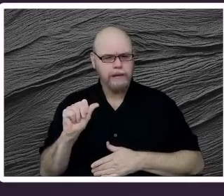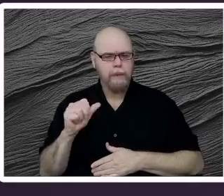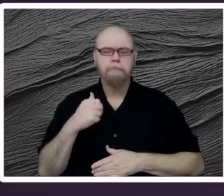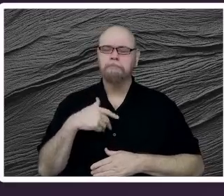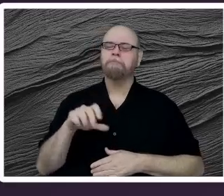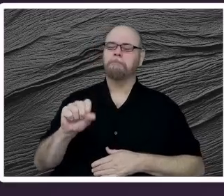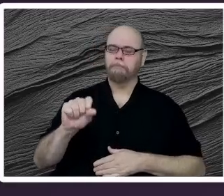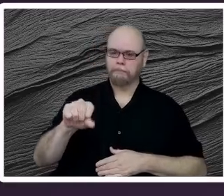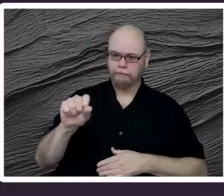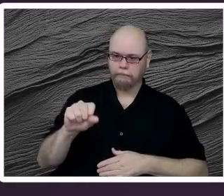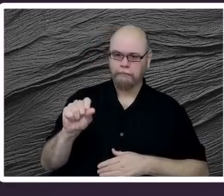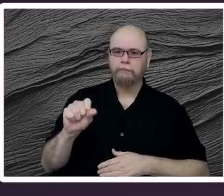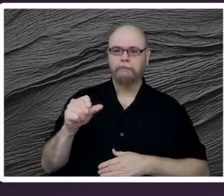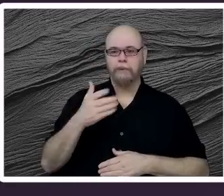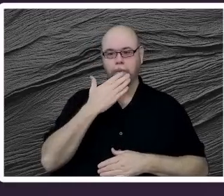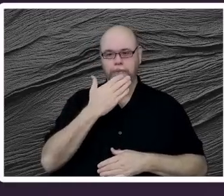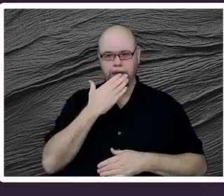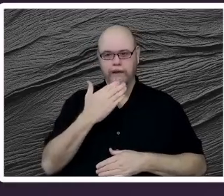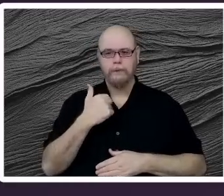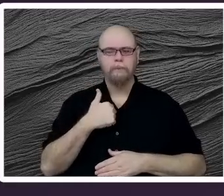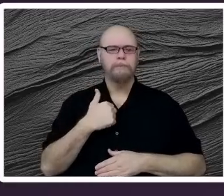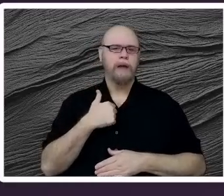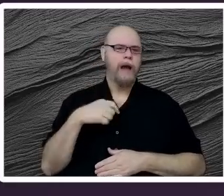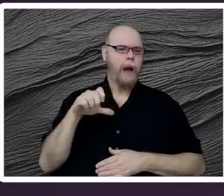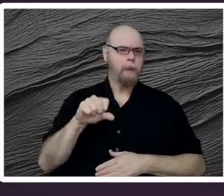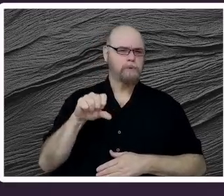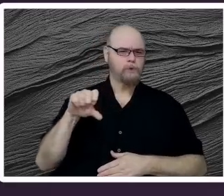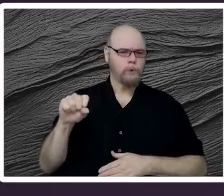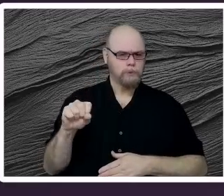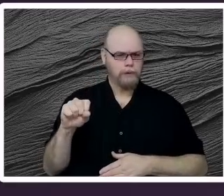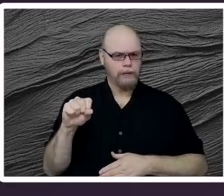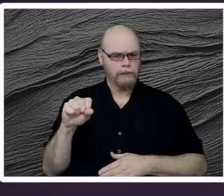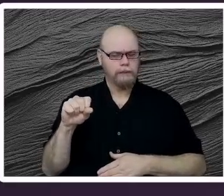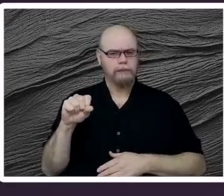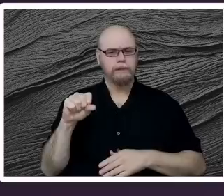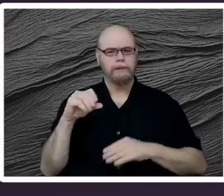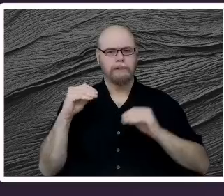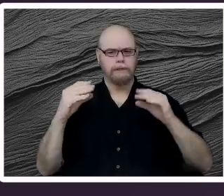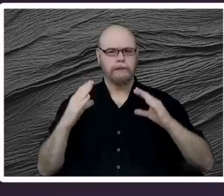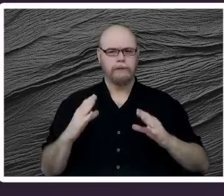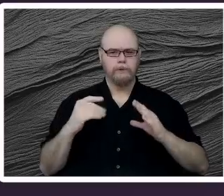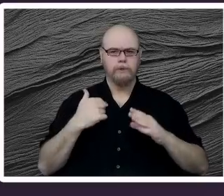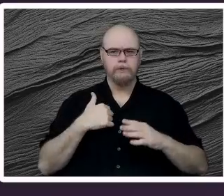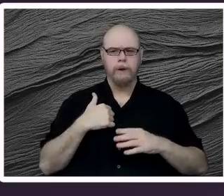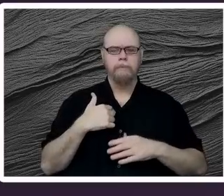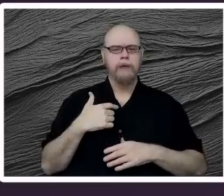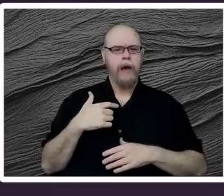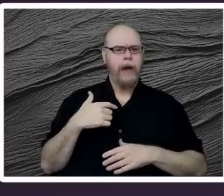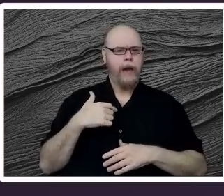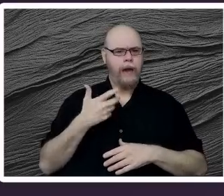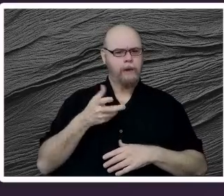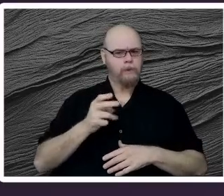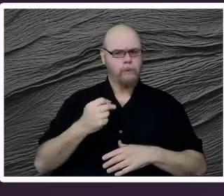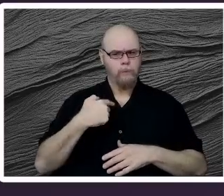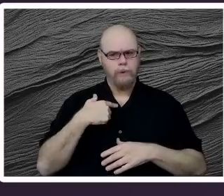I am a Social Studies teacher. One of the things that I did when I received these posters -- well,